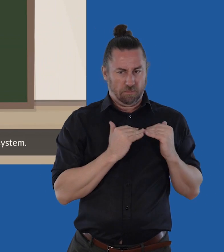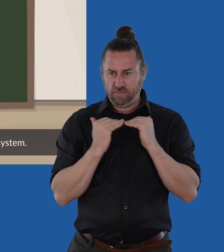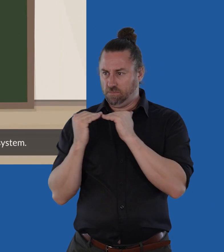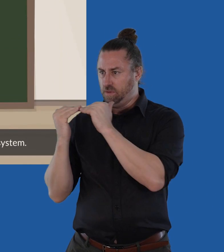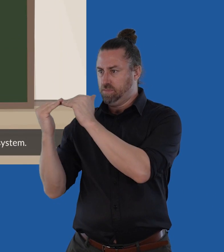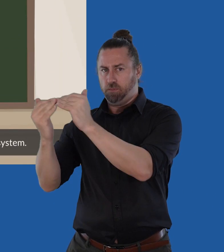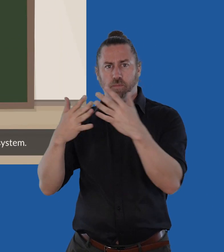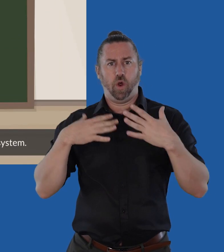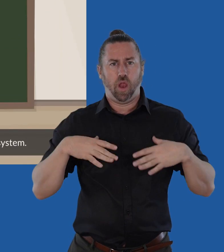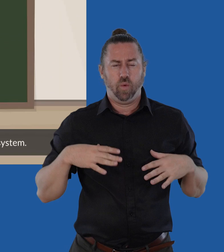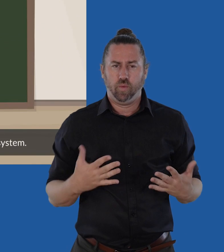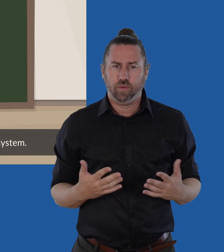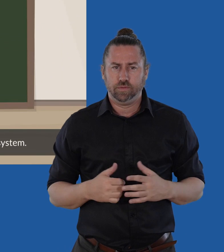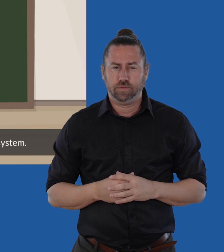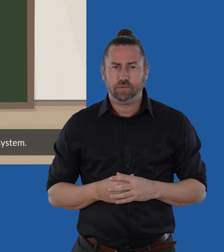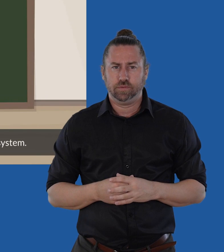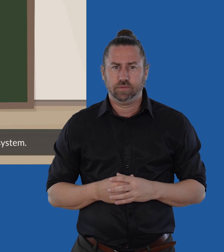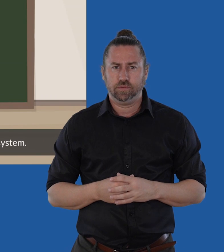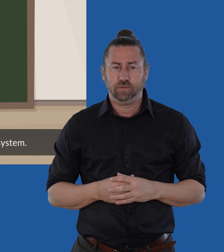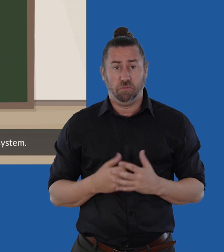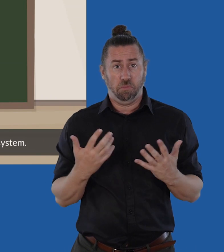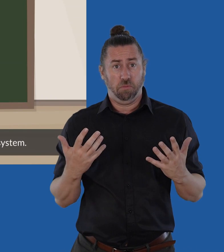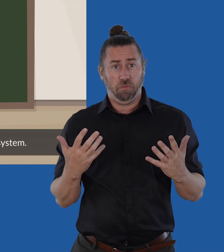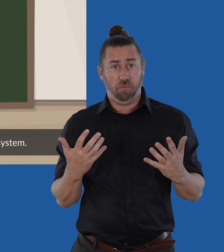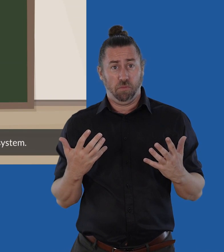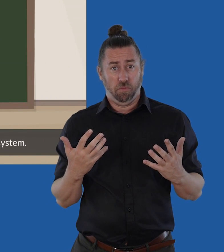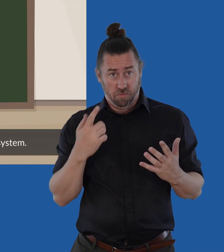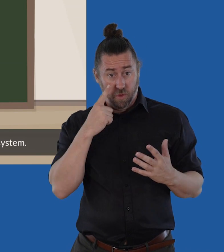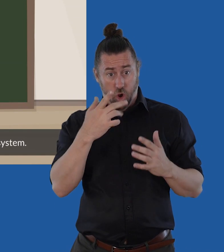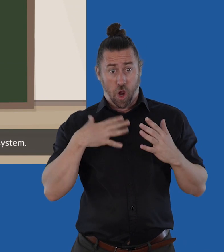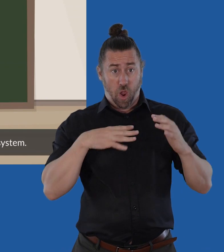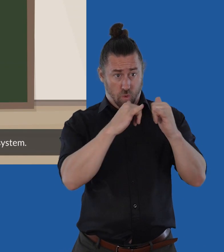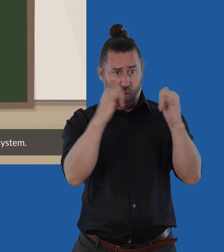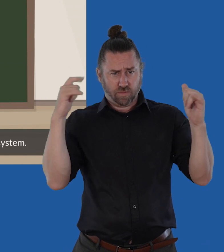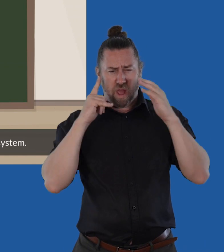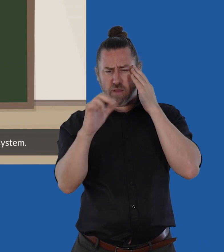Yet in many cases, that's exactly what is happening in our education system,